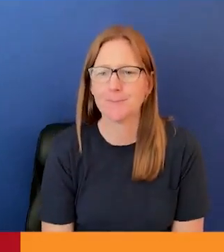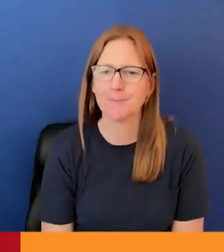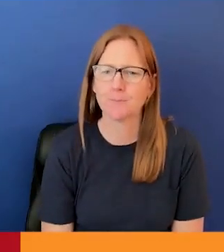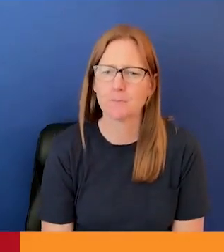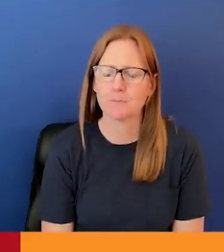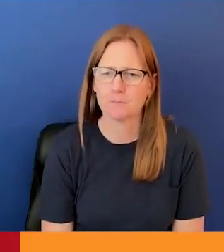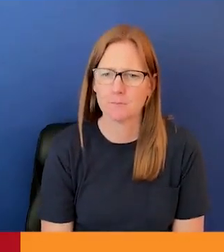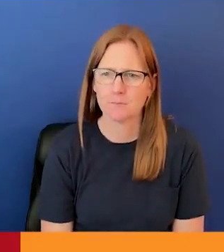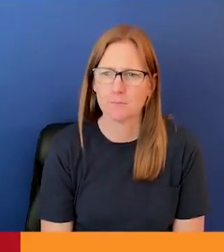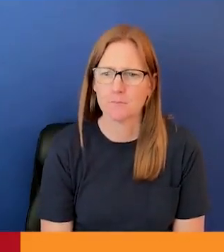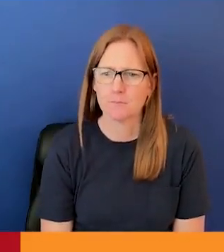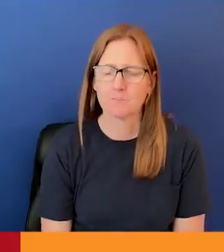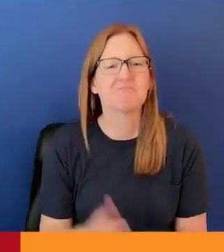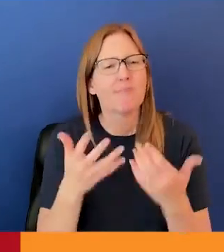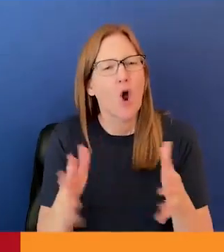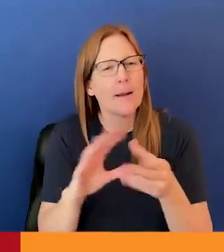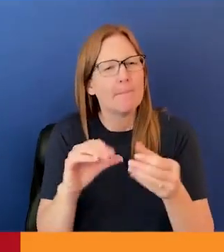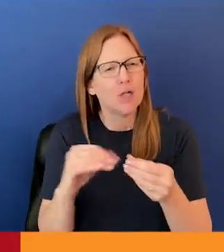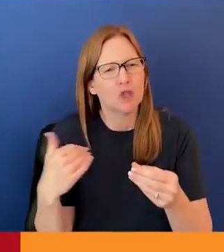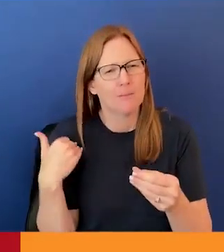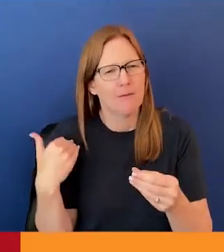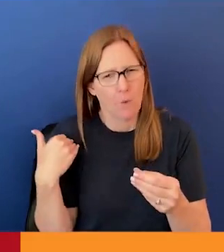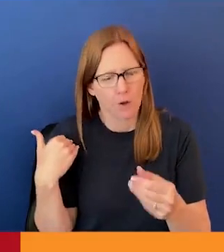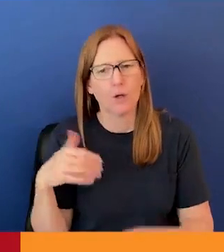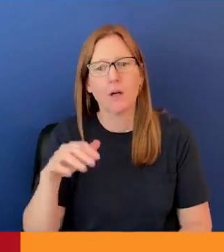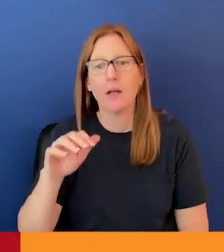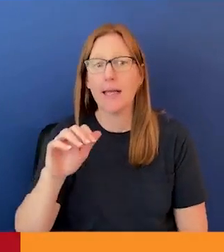And as I noted earlier, the American COMPETES Act does limit